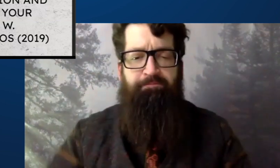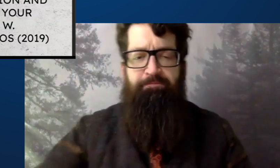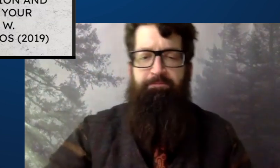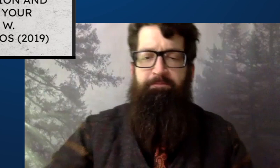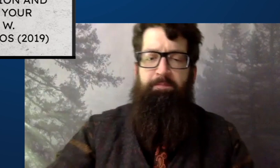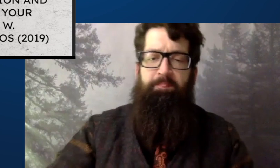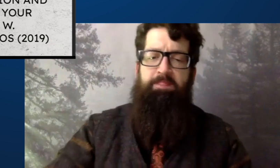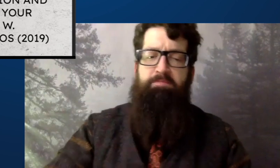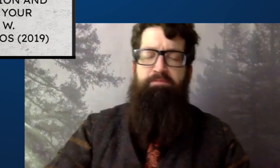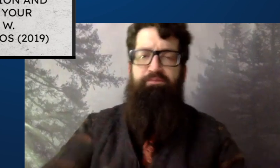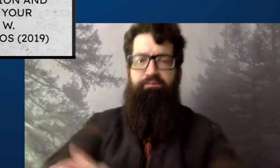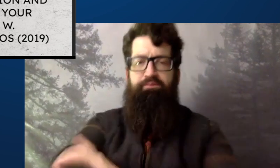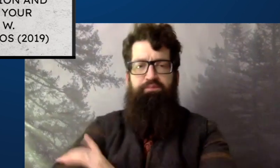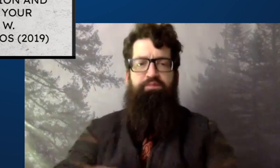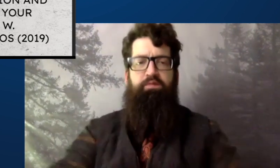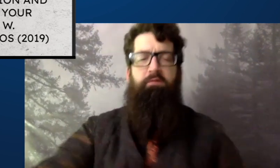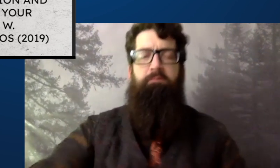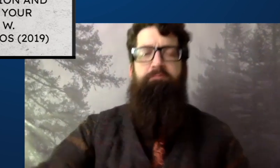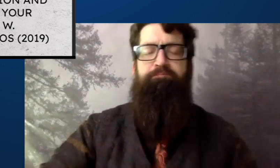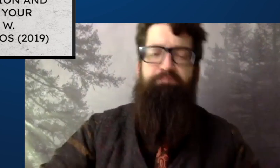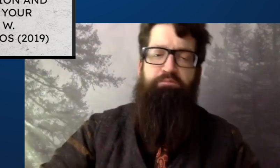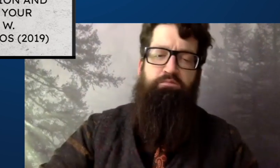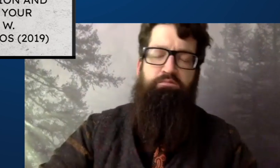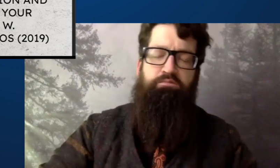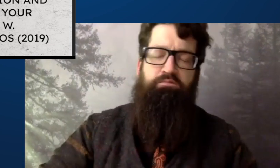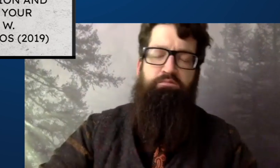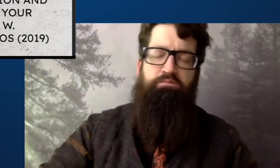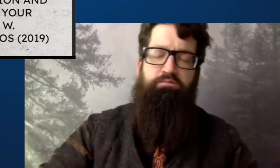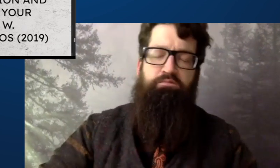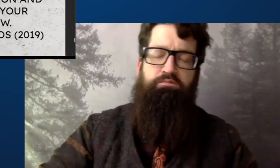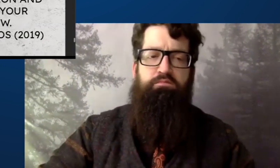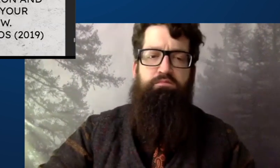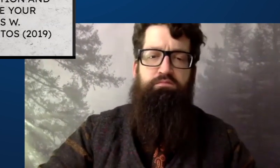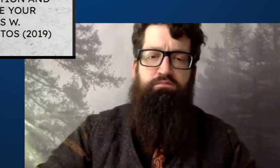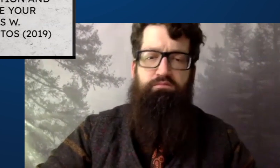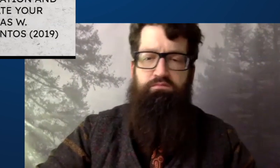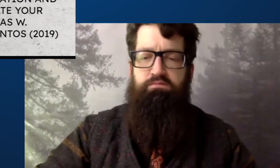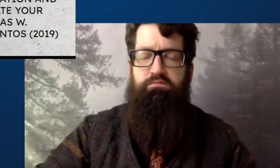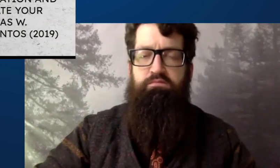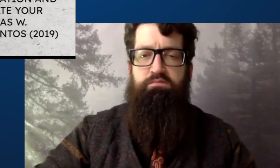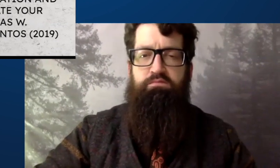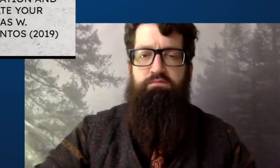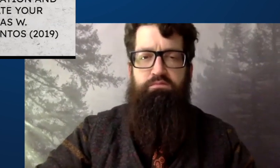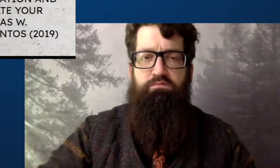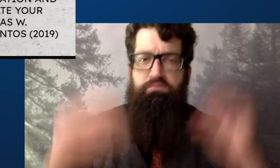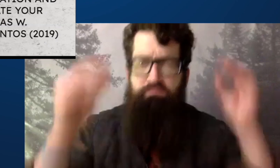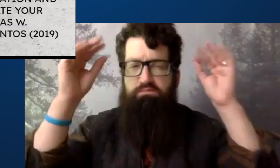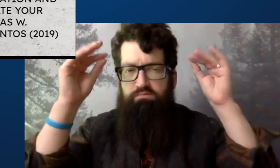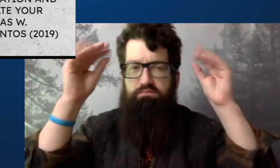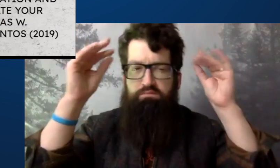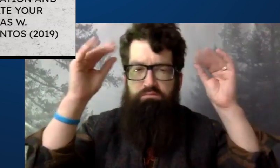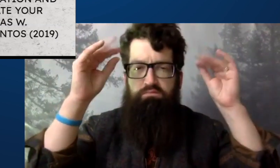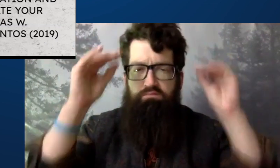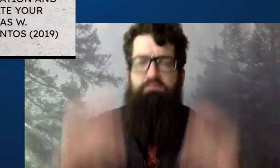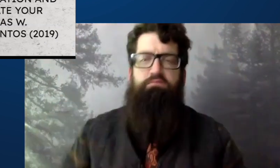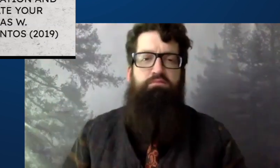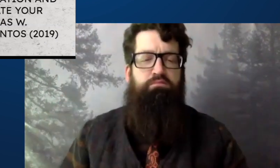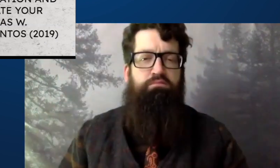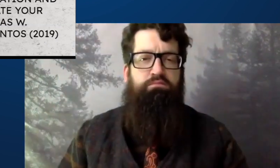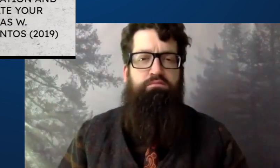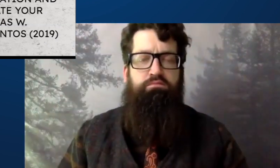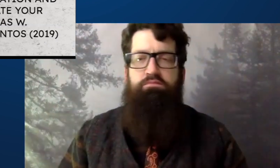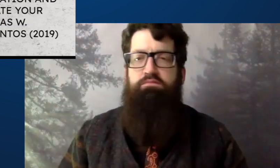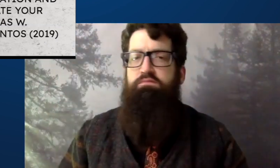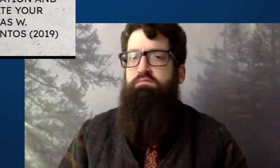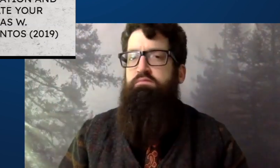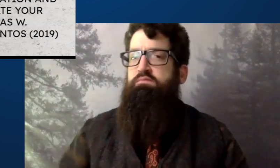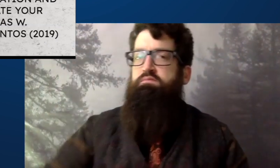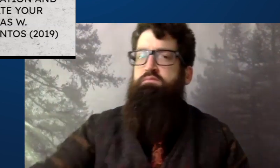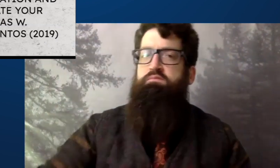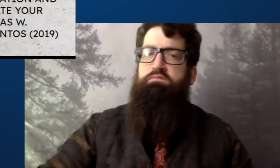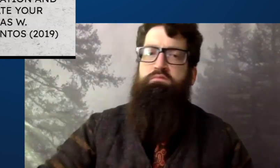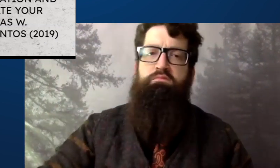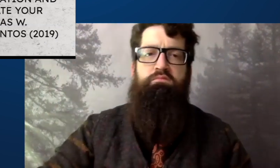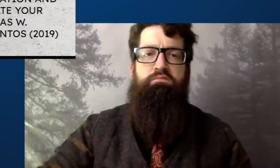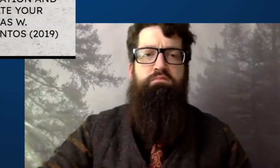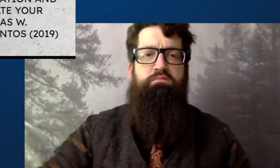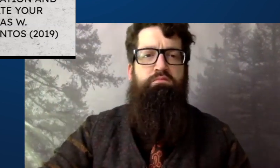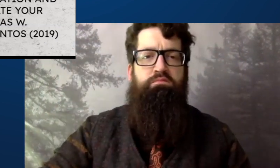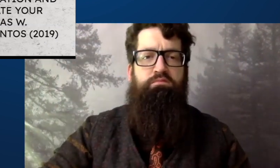with your existing knowledge reflect.